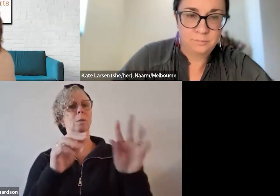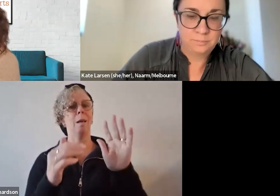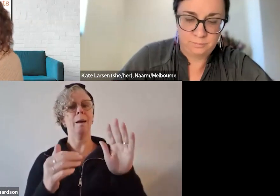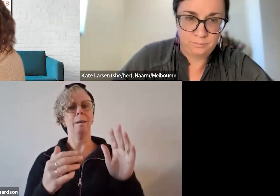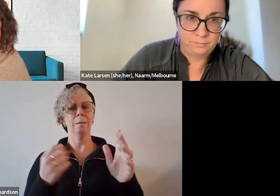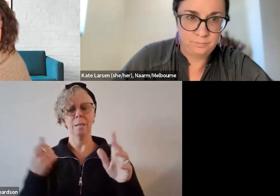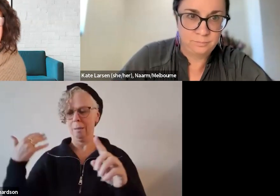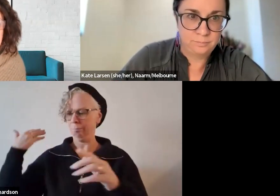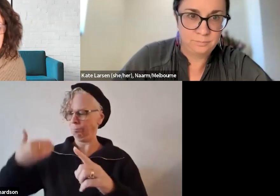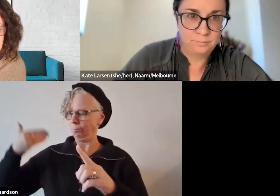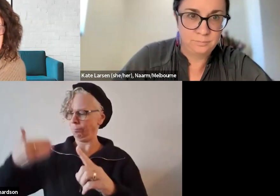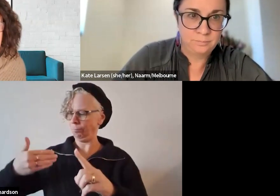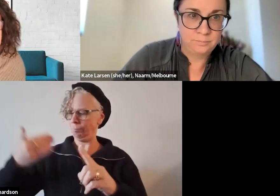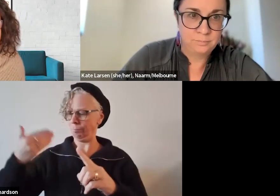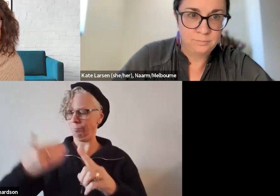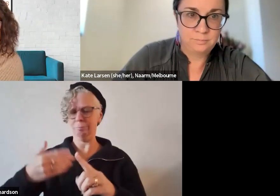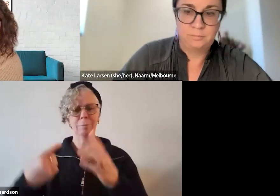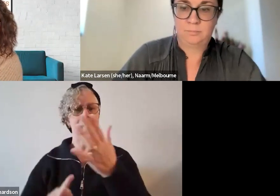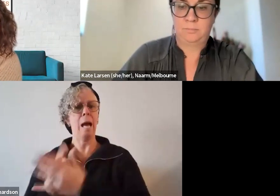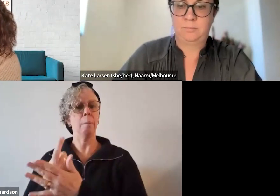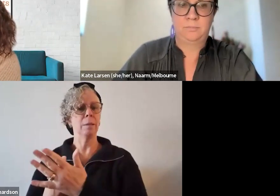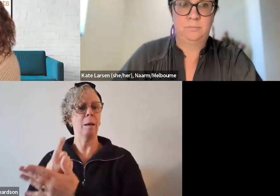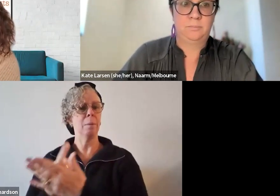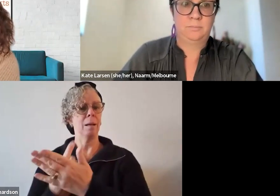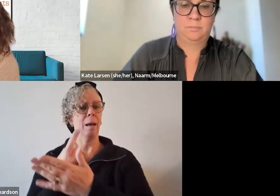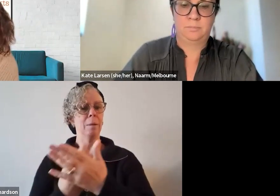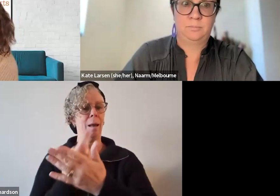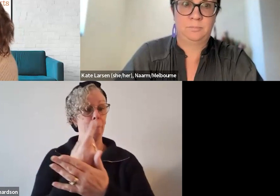I guess, long term, but also has been exacerbated